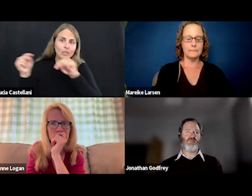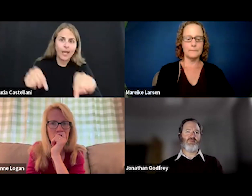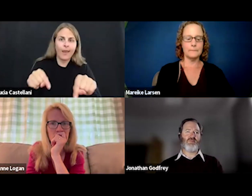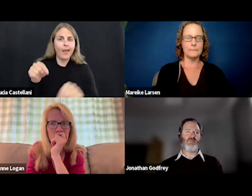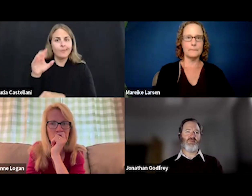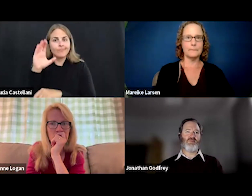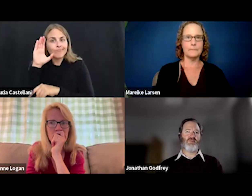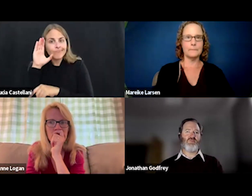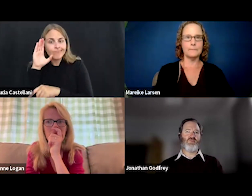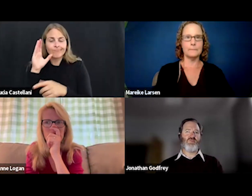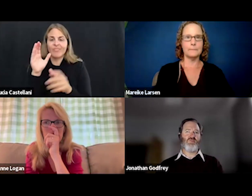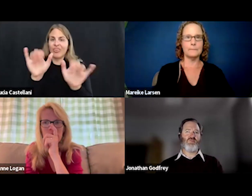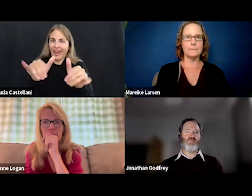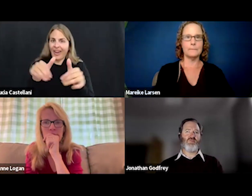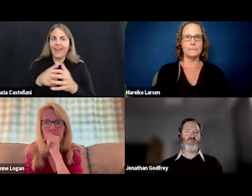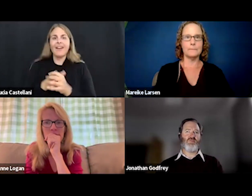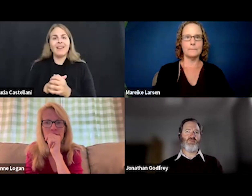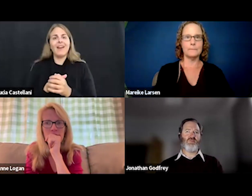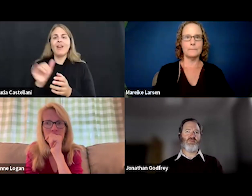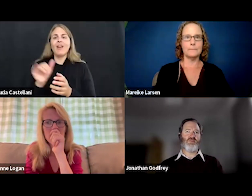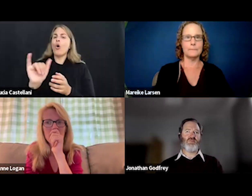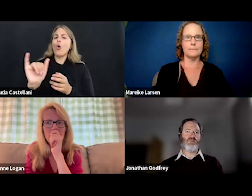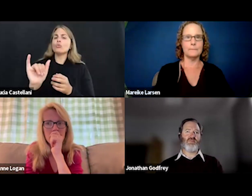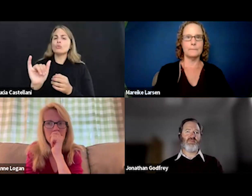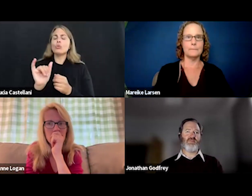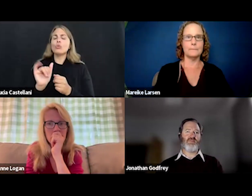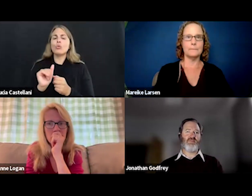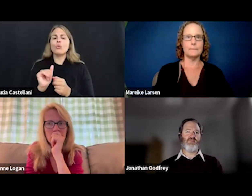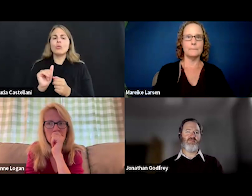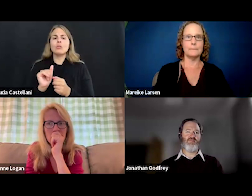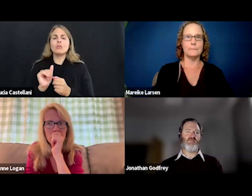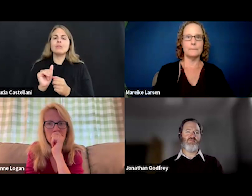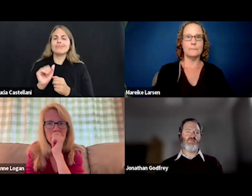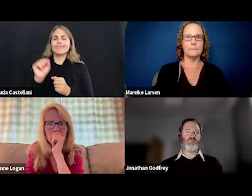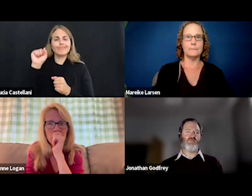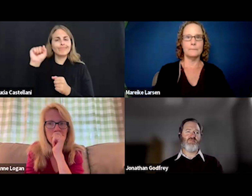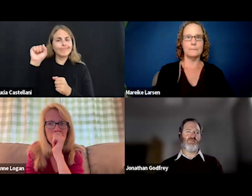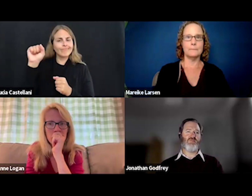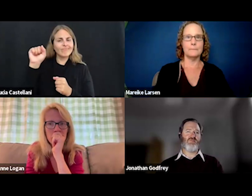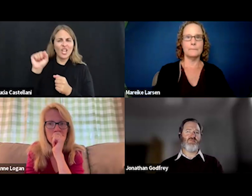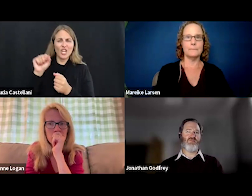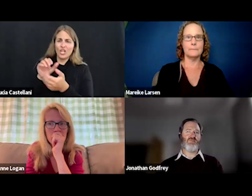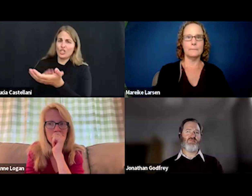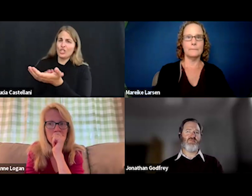And I also want to give a huge shout-out to, Shamsi, you